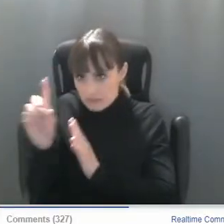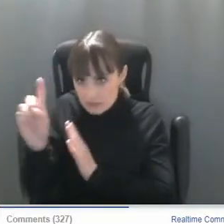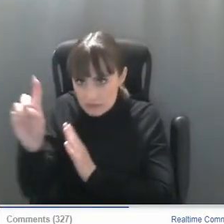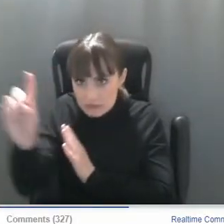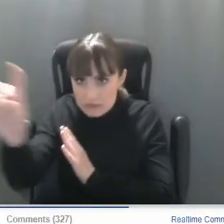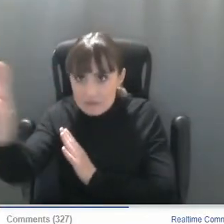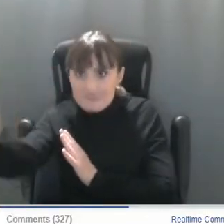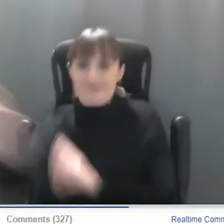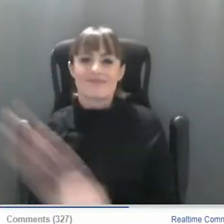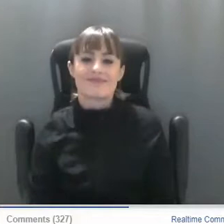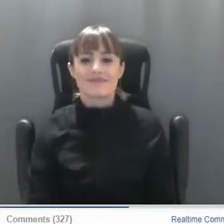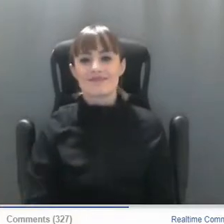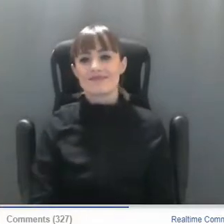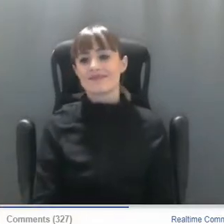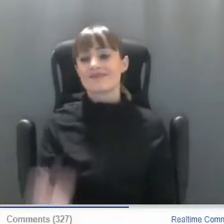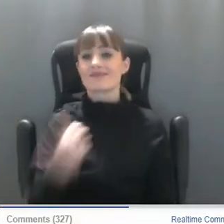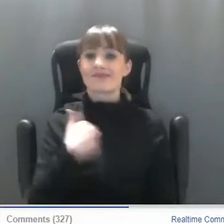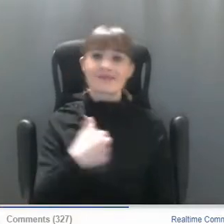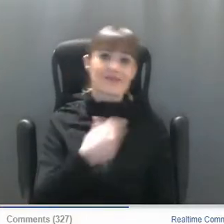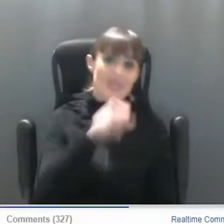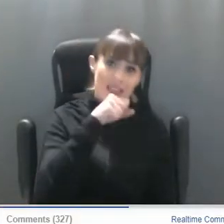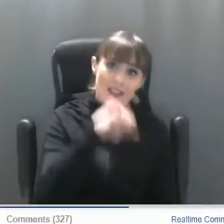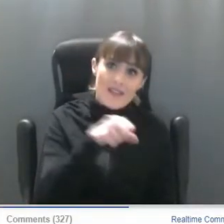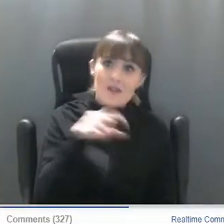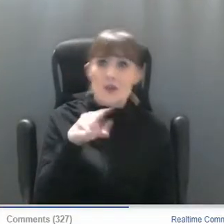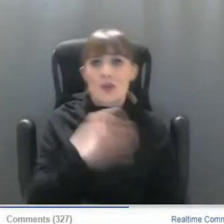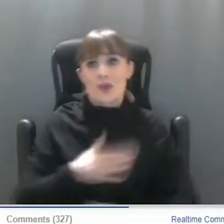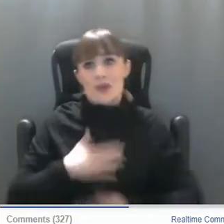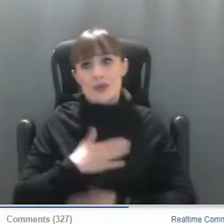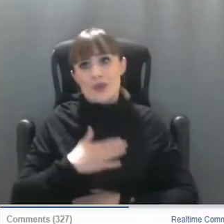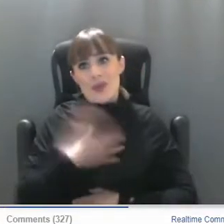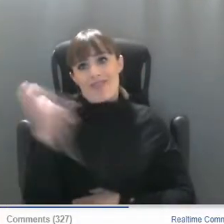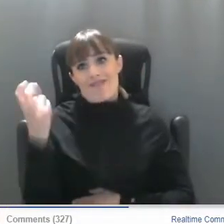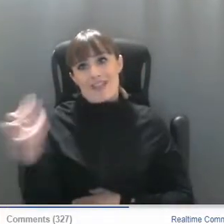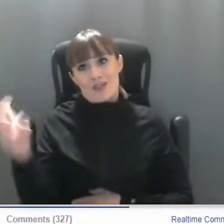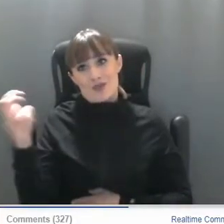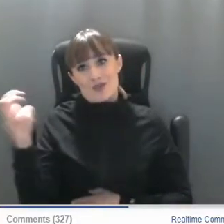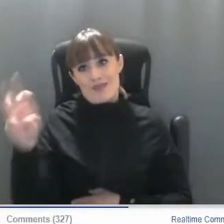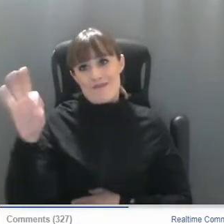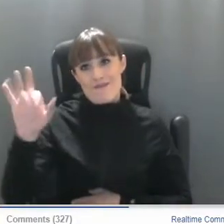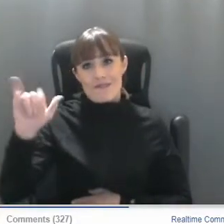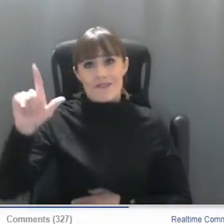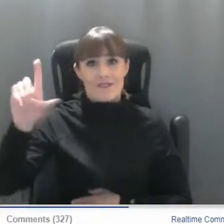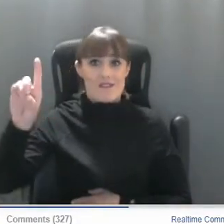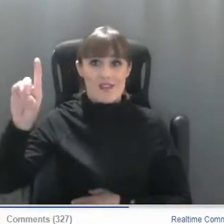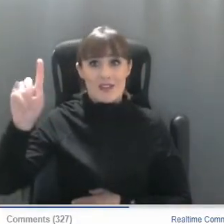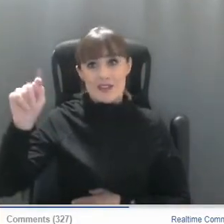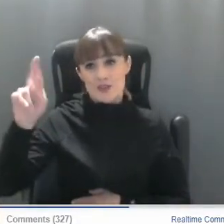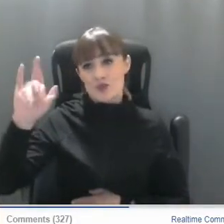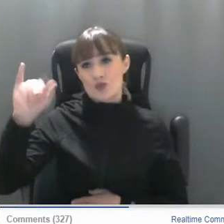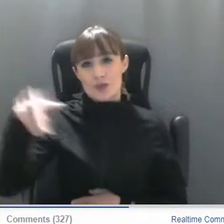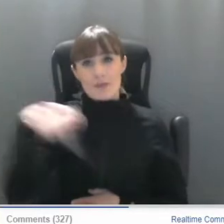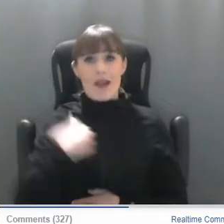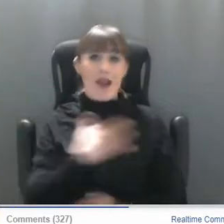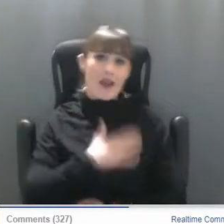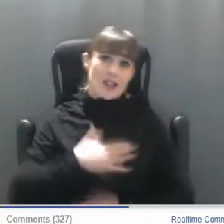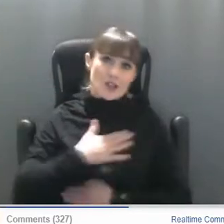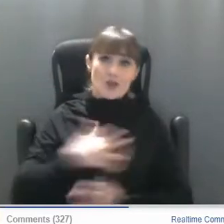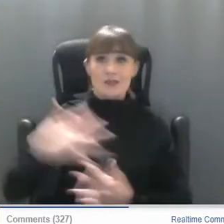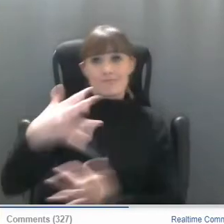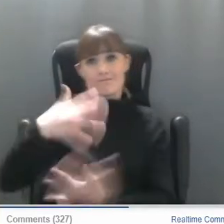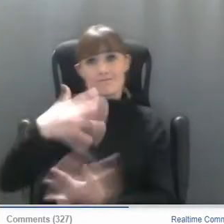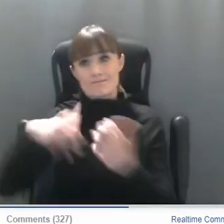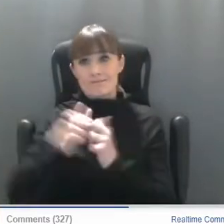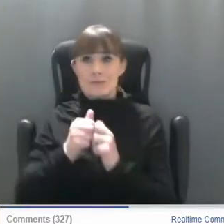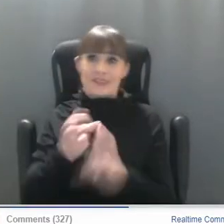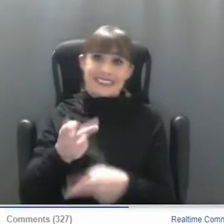the keepers, and get up close to the animals, so....Alright you guys, that's